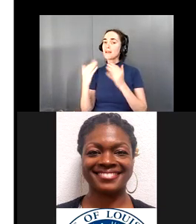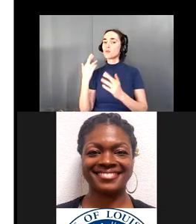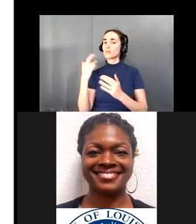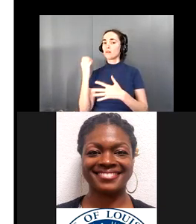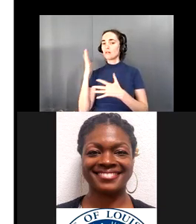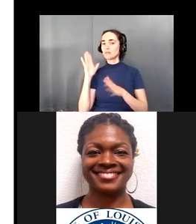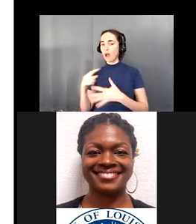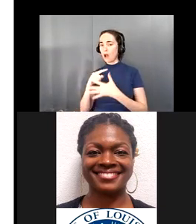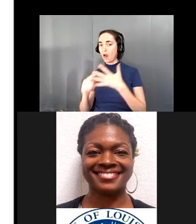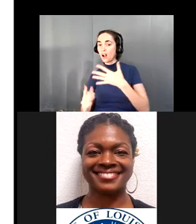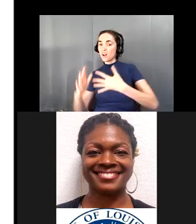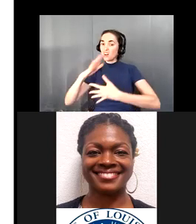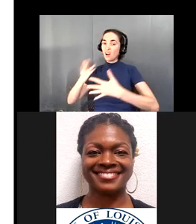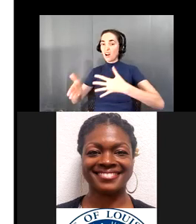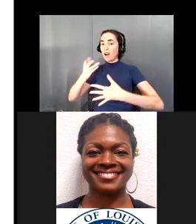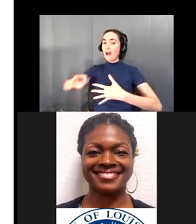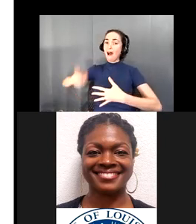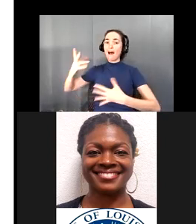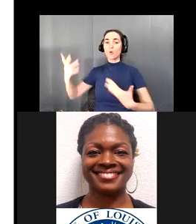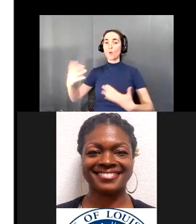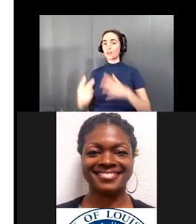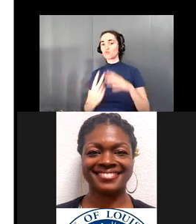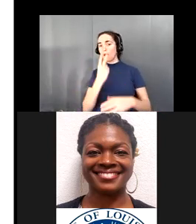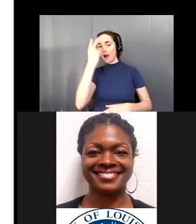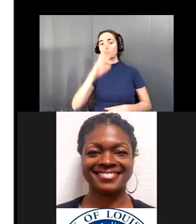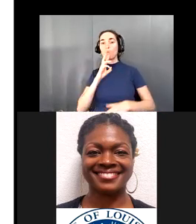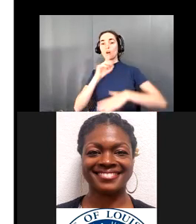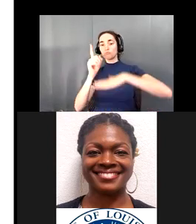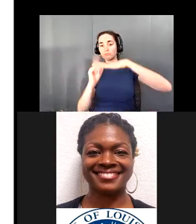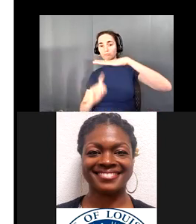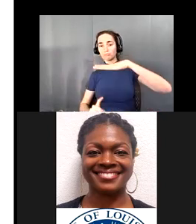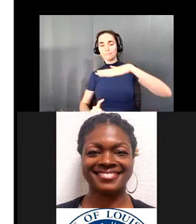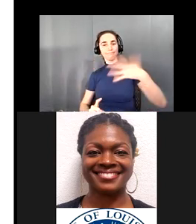16:21:44 It's, it's unfortunate there's a fatal attraction to water swimming pools as